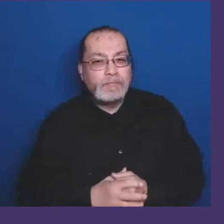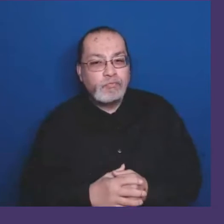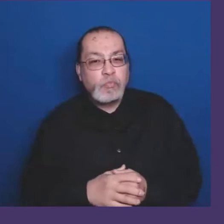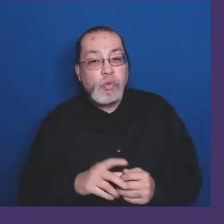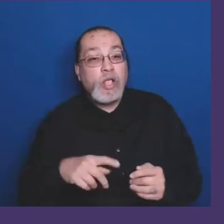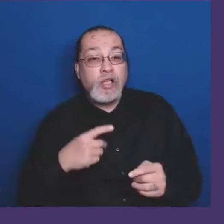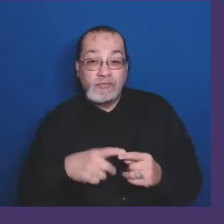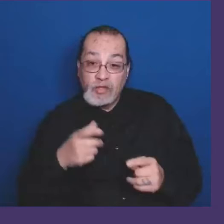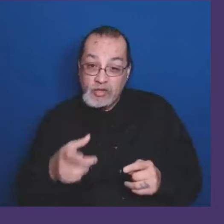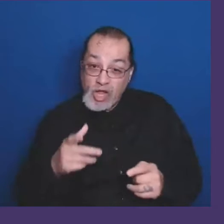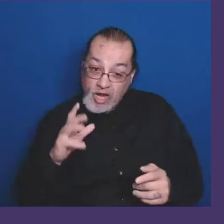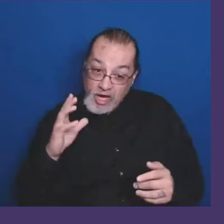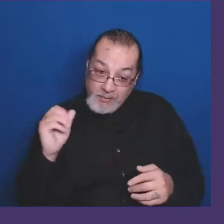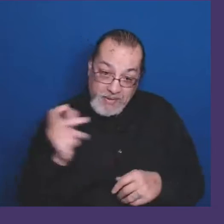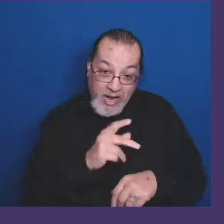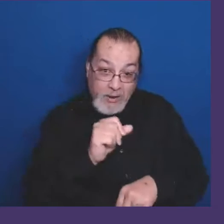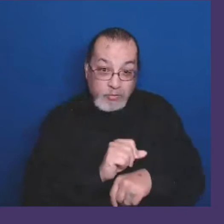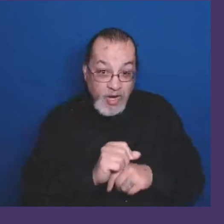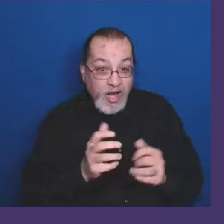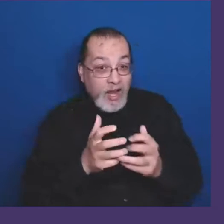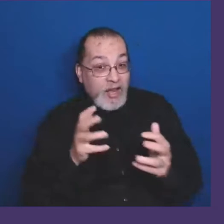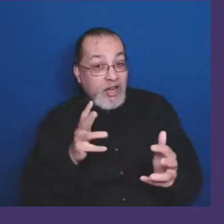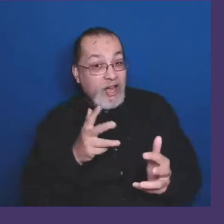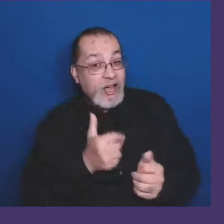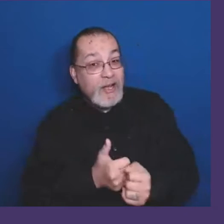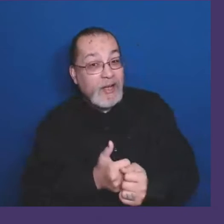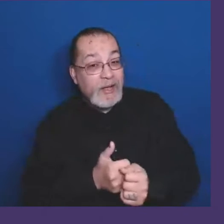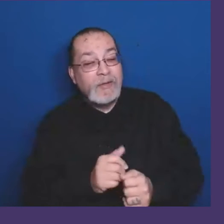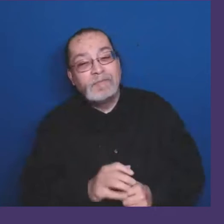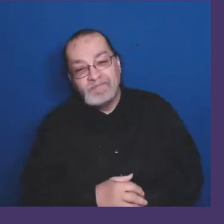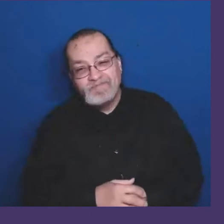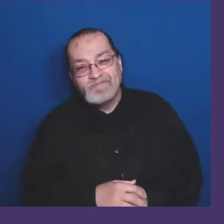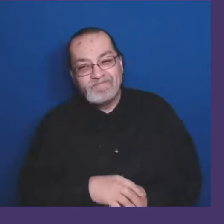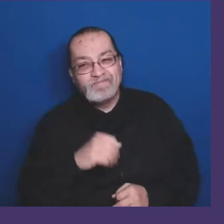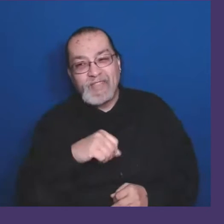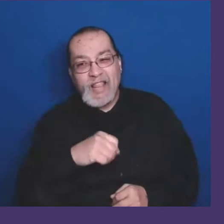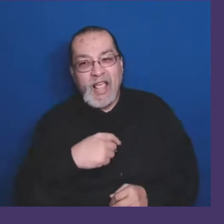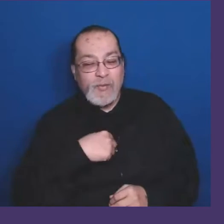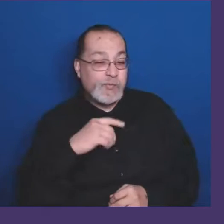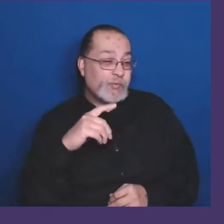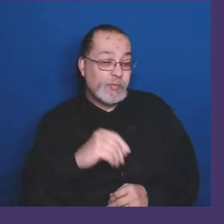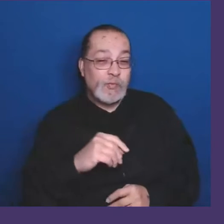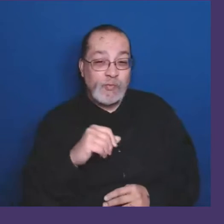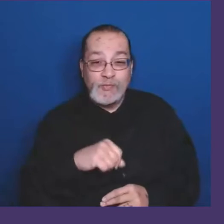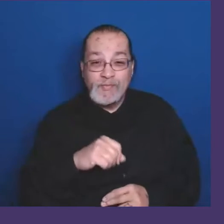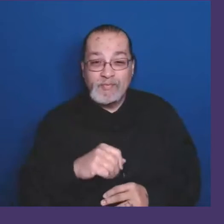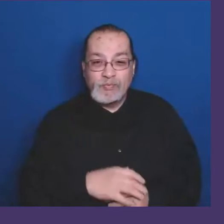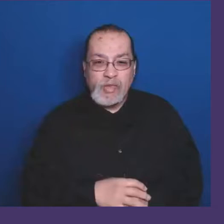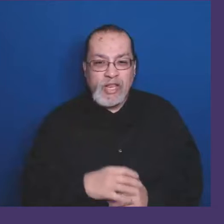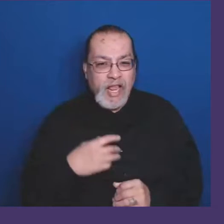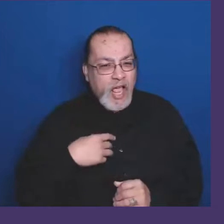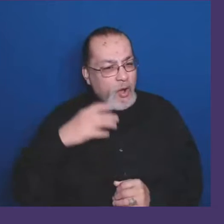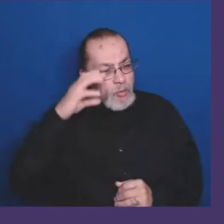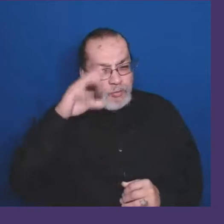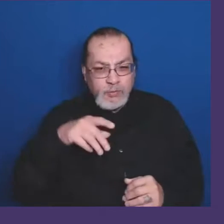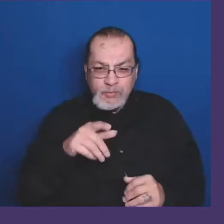Jenny Lay-Flurrie: Tanya, I know you have, and your teammates say you have, an incredible attention to detail.